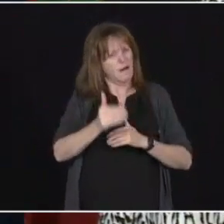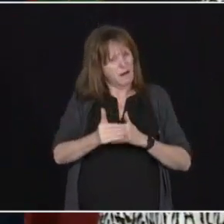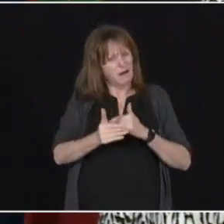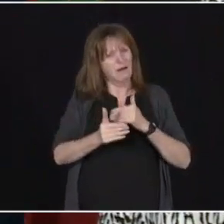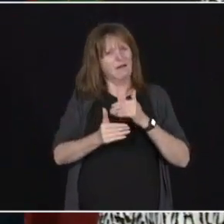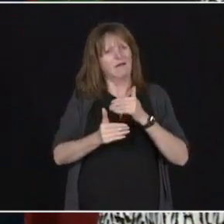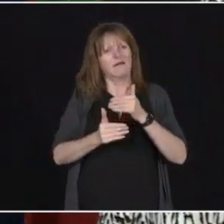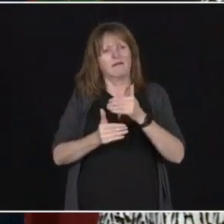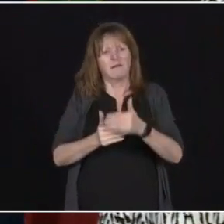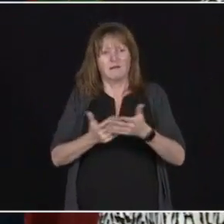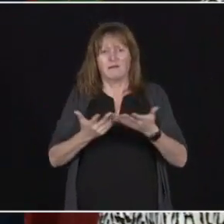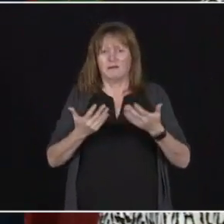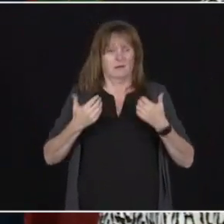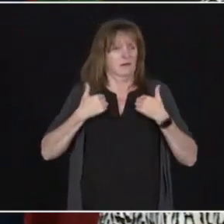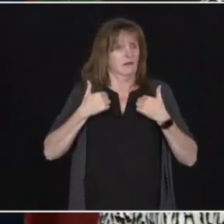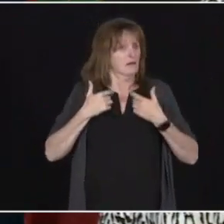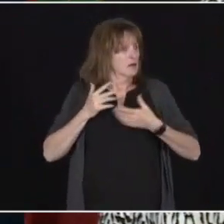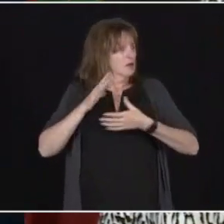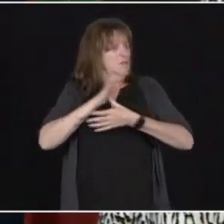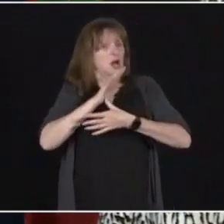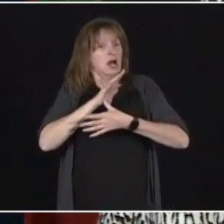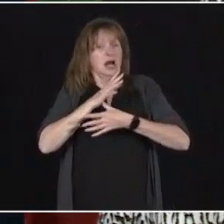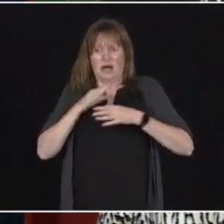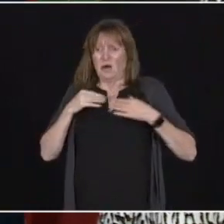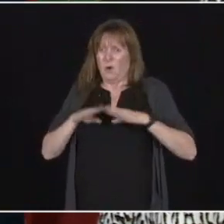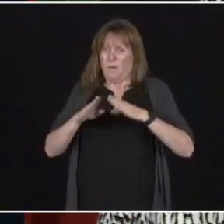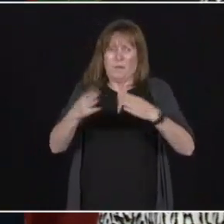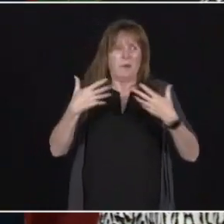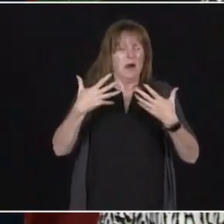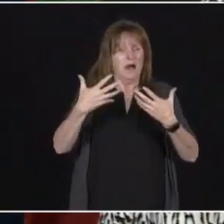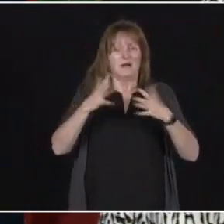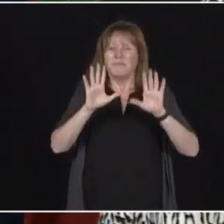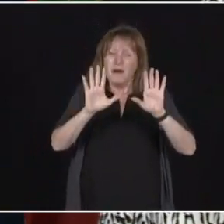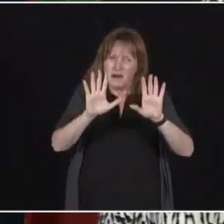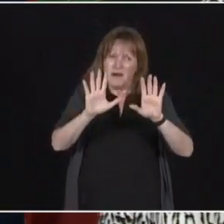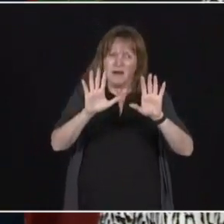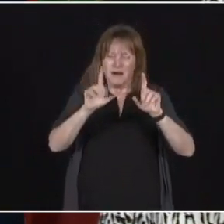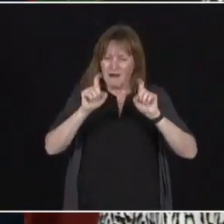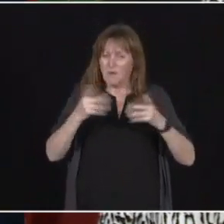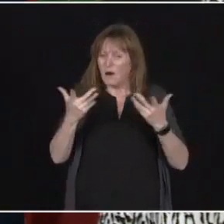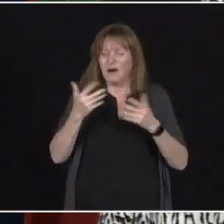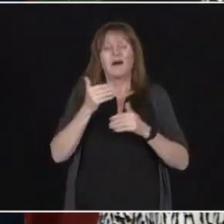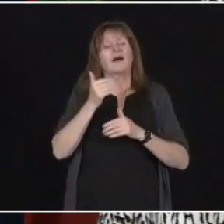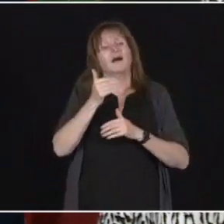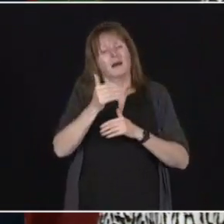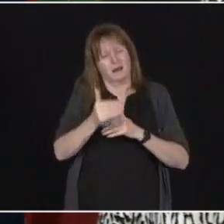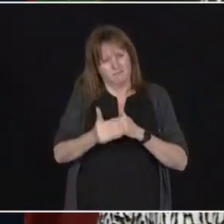And I understand, you know, the problems that these businesses are going through, but we are going as quickly as possible.